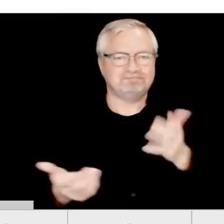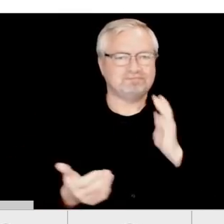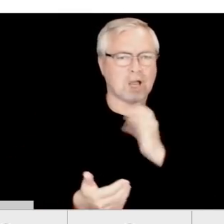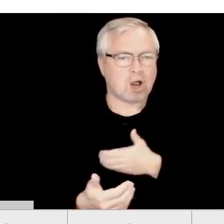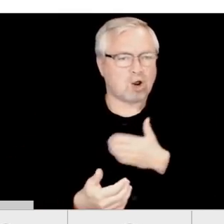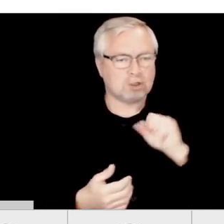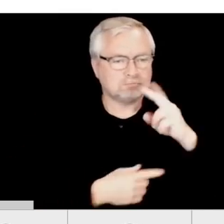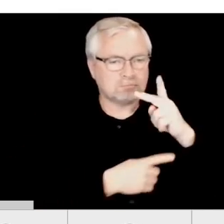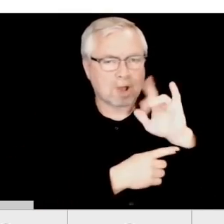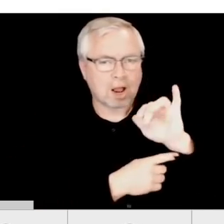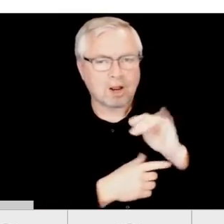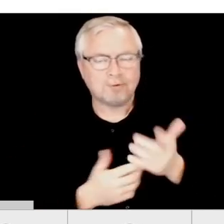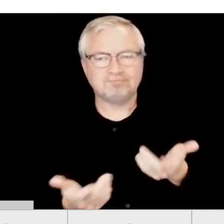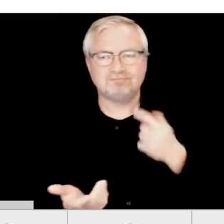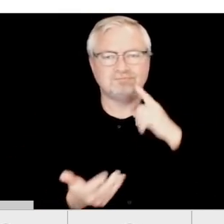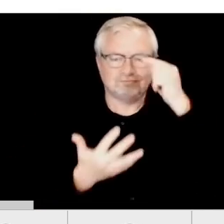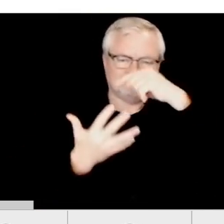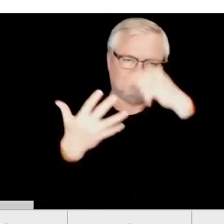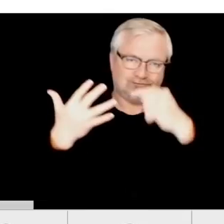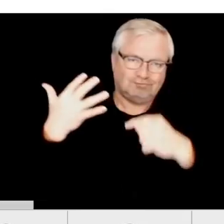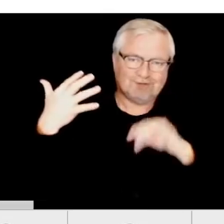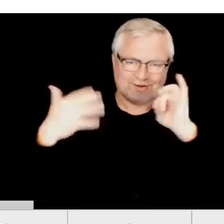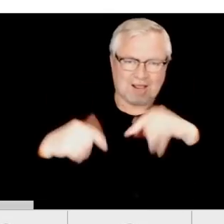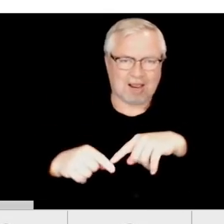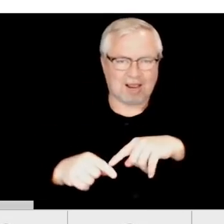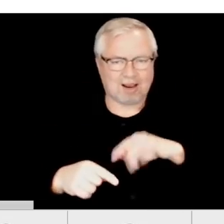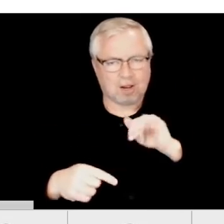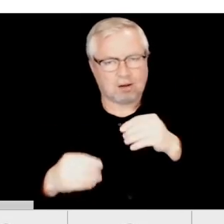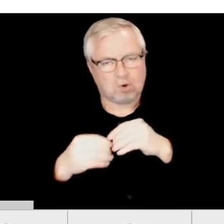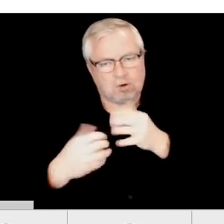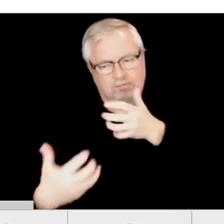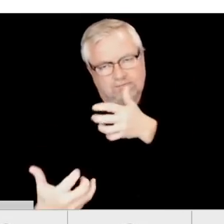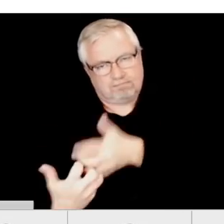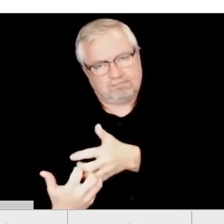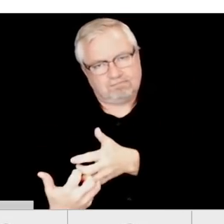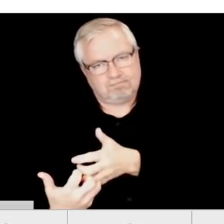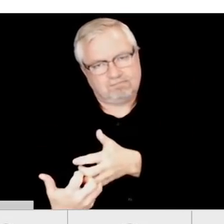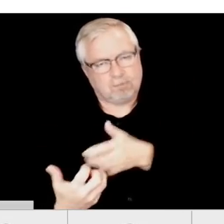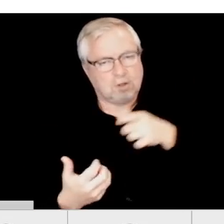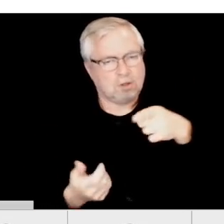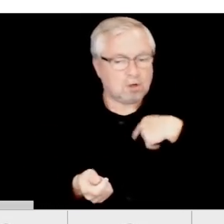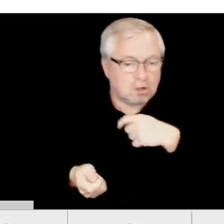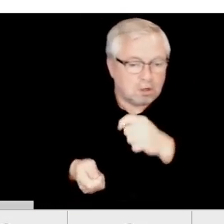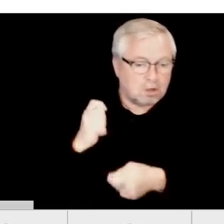We're refining the objections to observe the model for data on